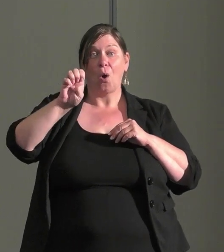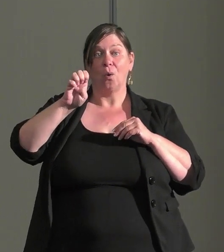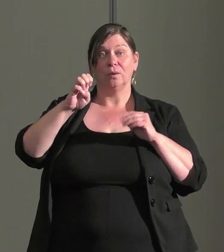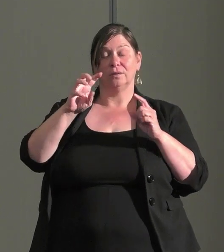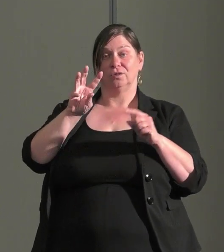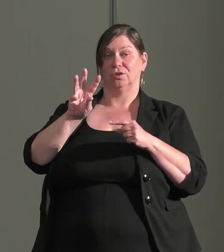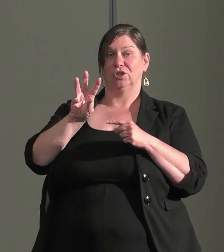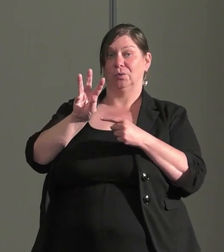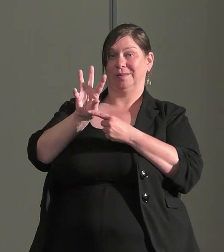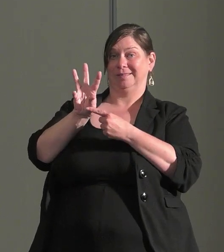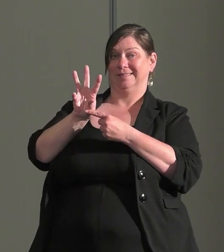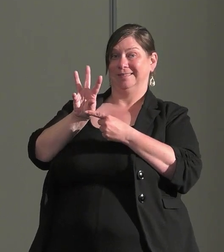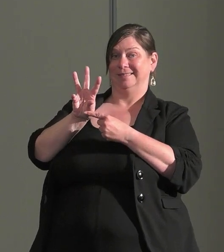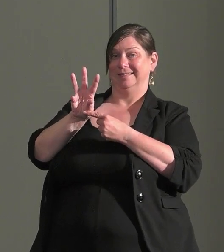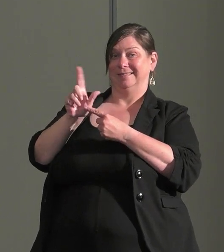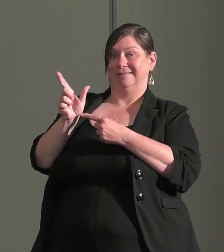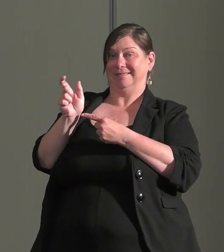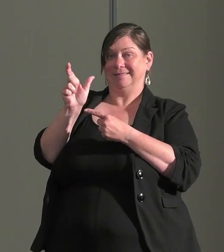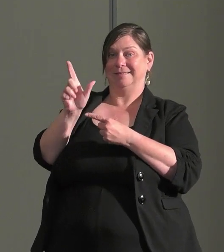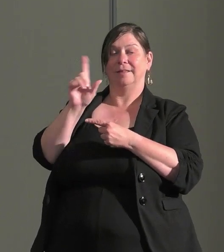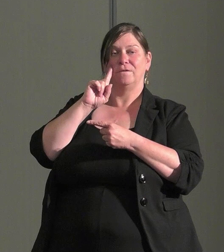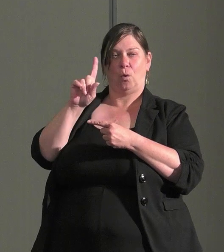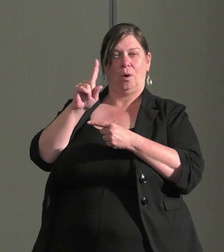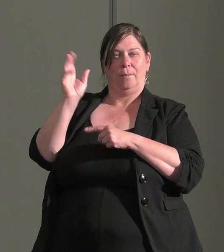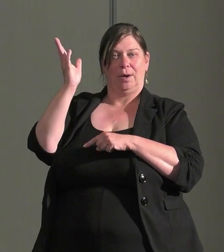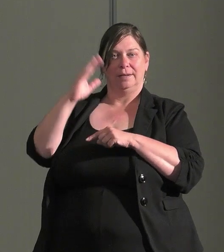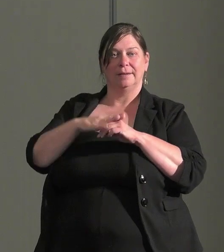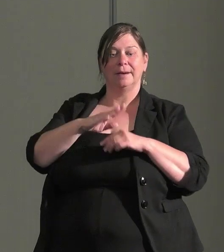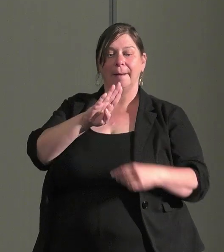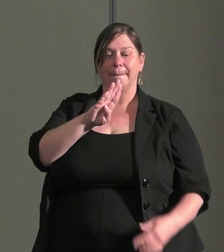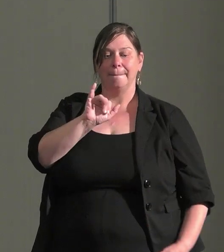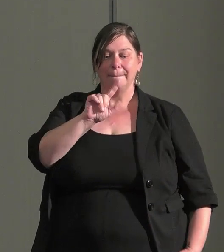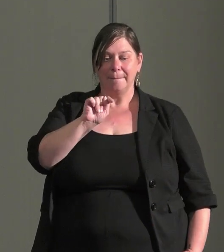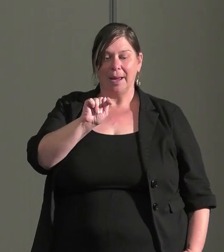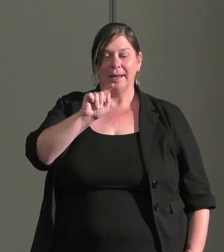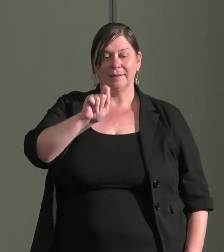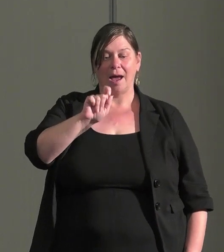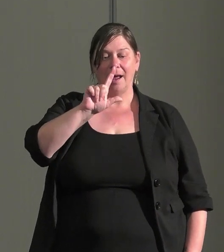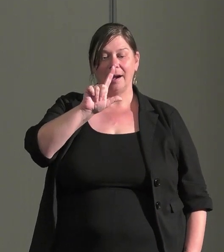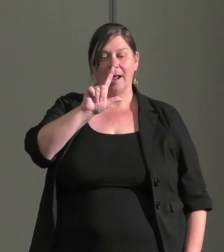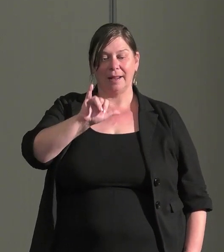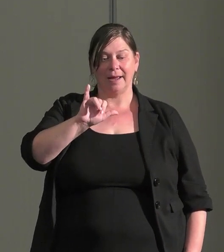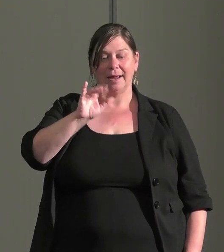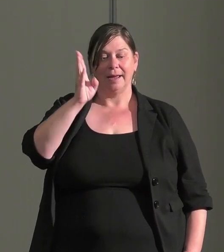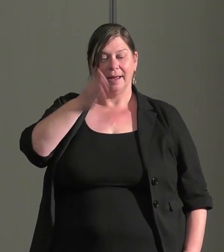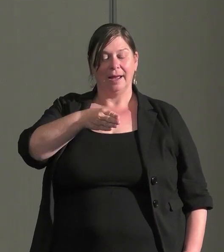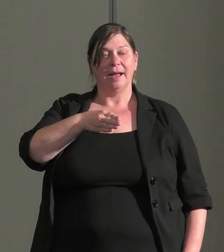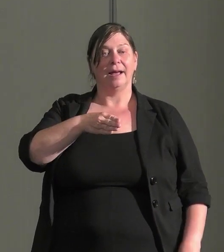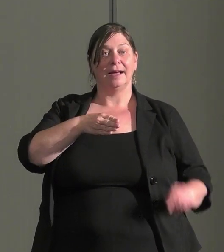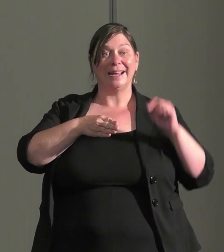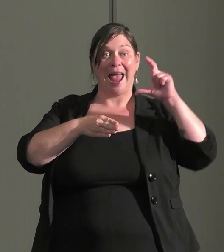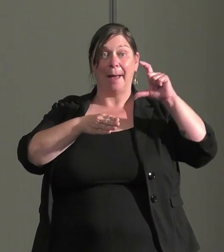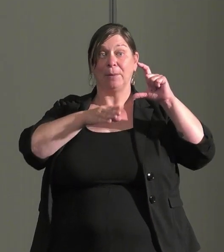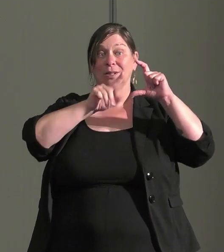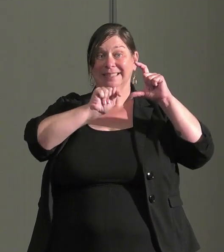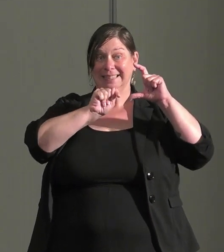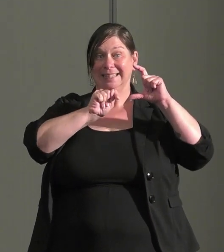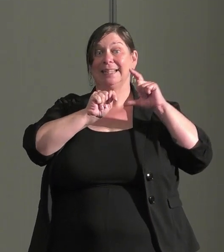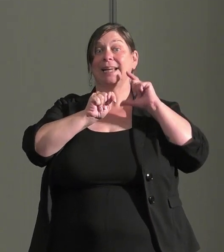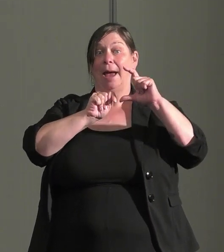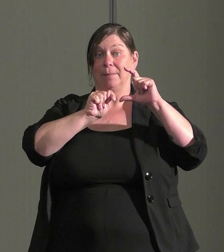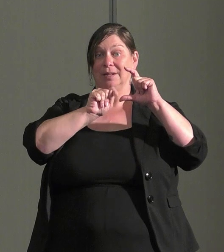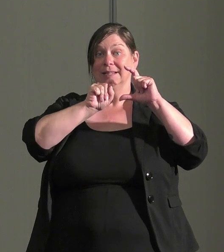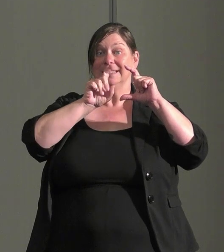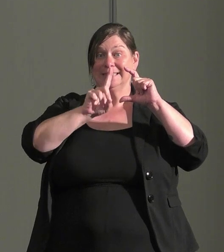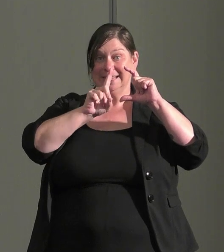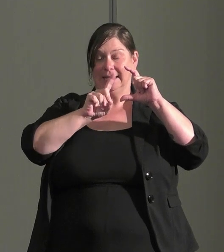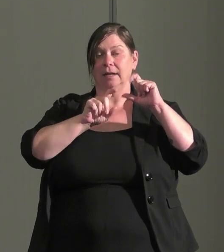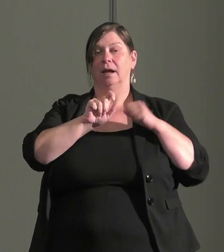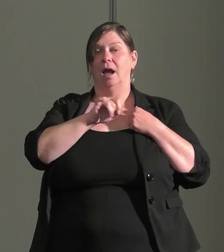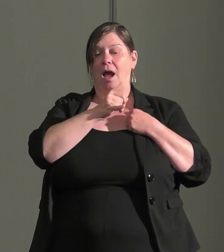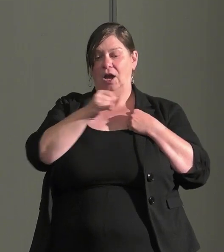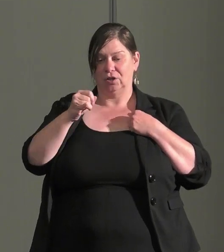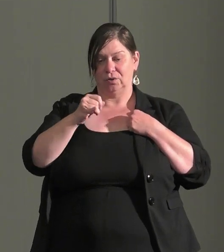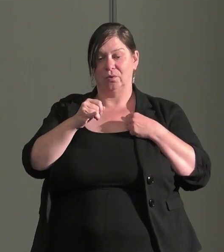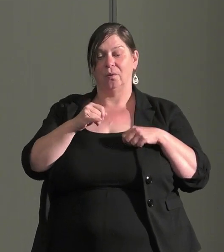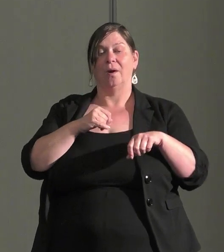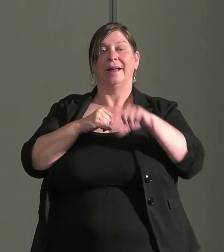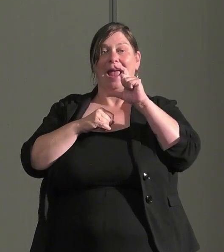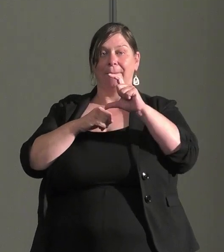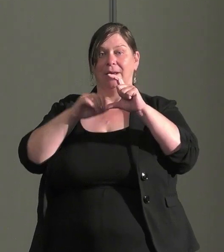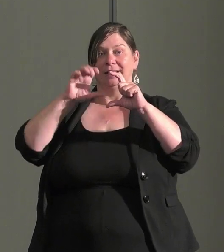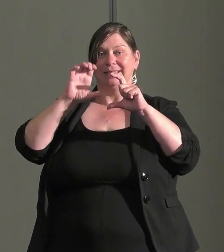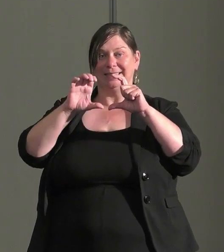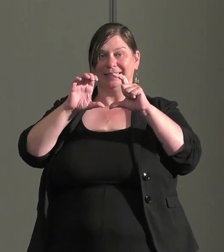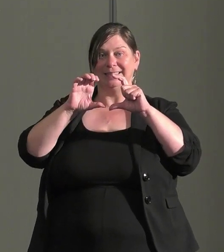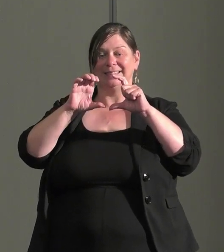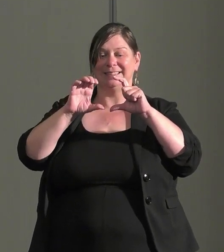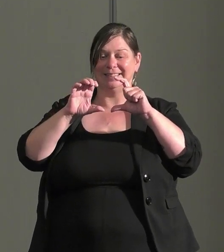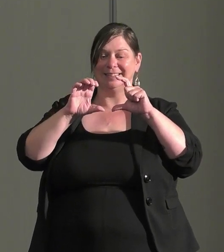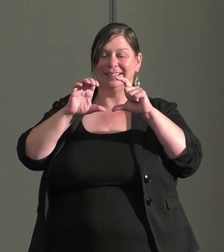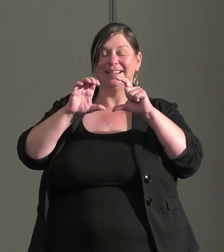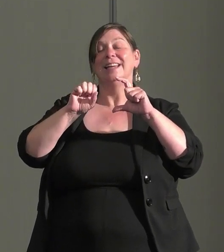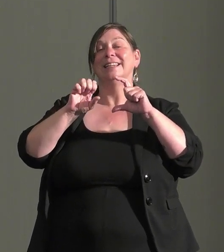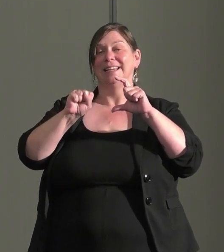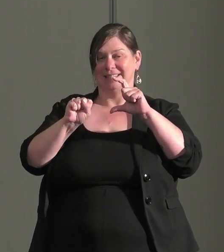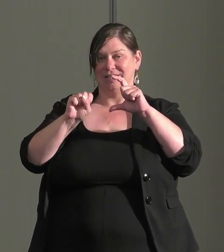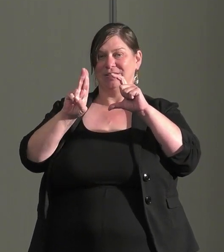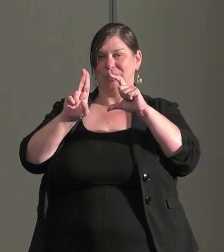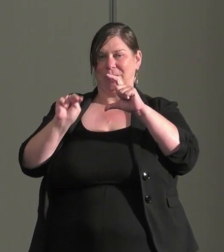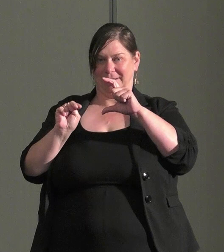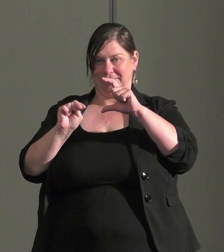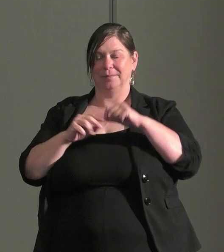presentation. We also have that Bit.ly/TD_CSUN or you could also shoot Brian and myself an email we